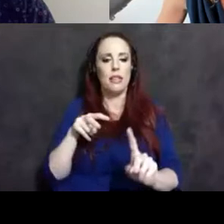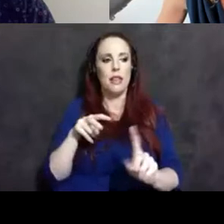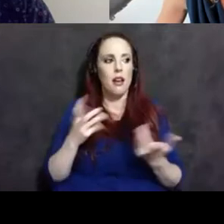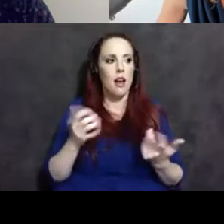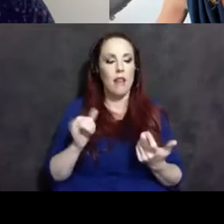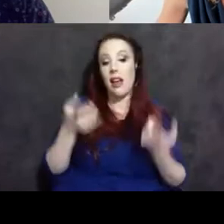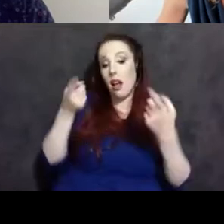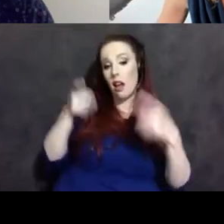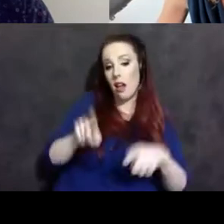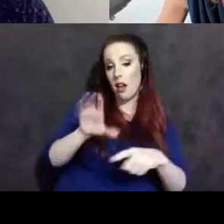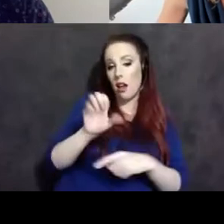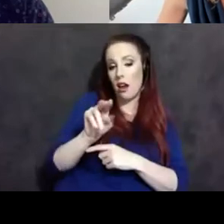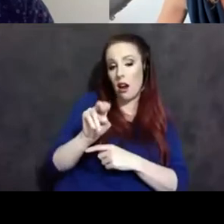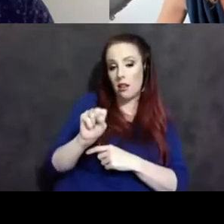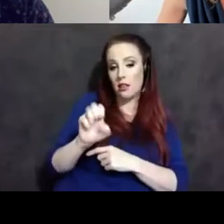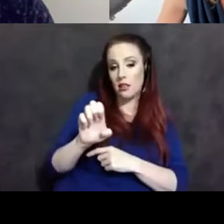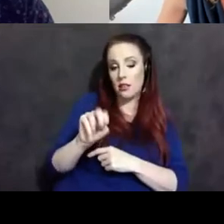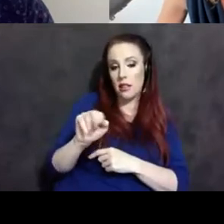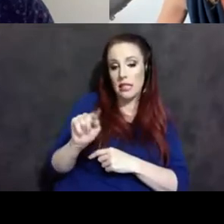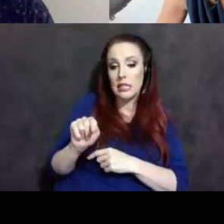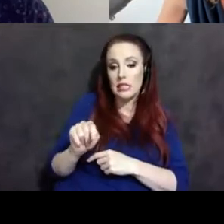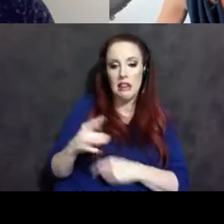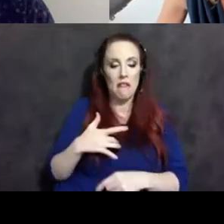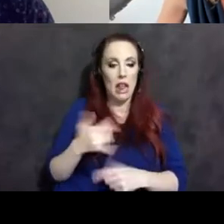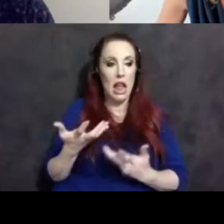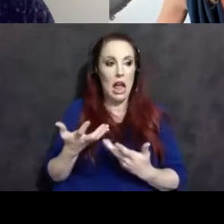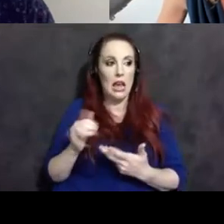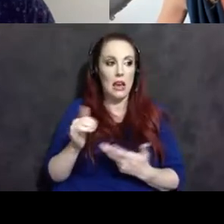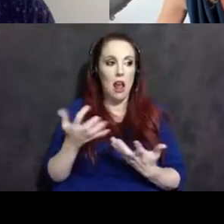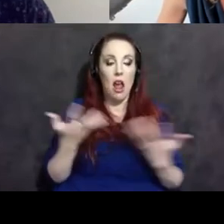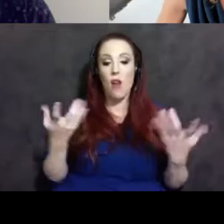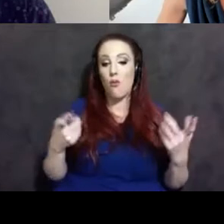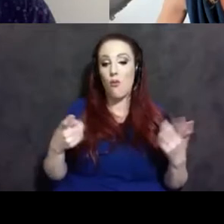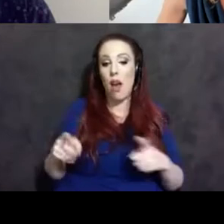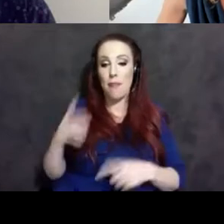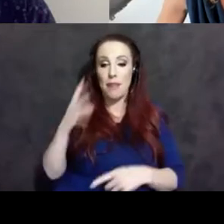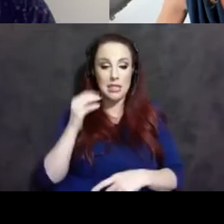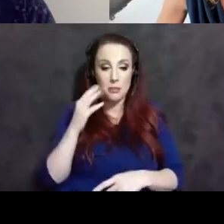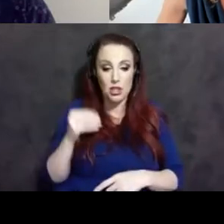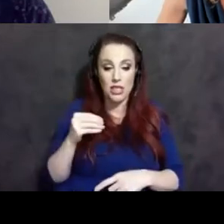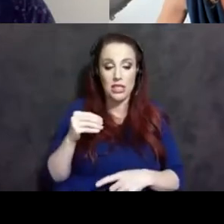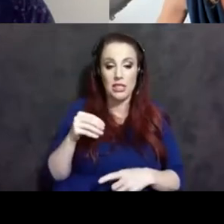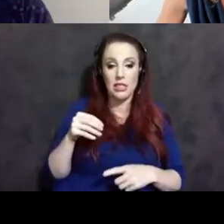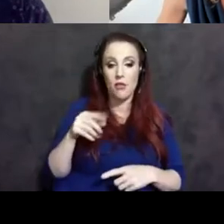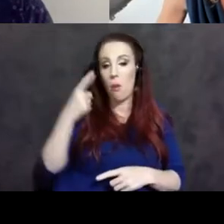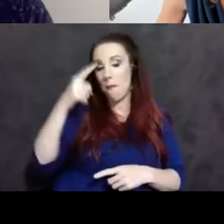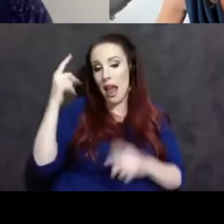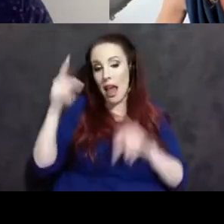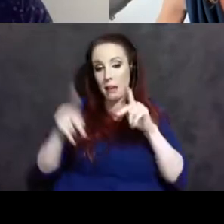And I feel like a lot of what has been experienced by Black folks at work is trauma, which is pain without consent.